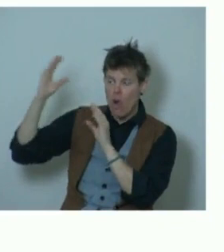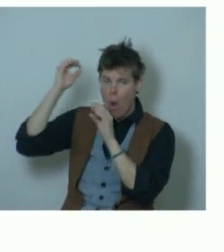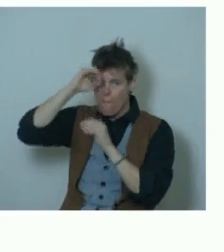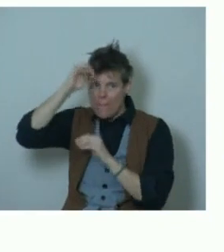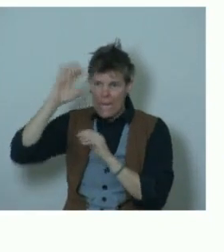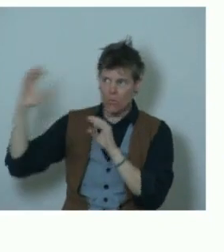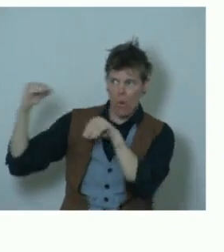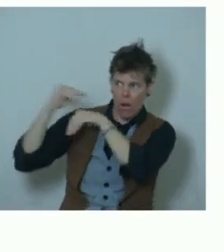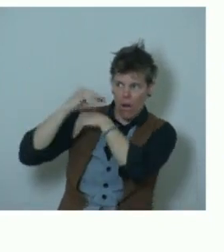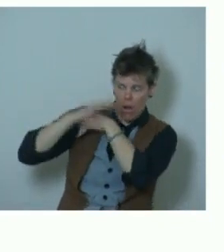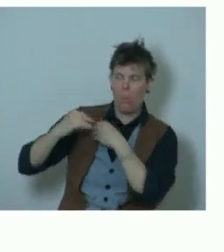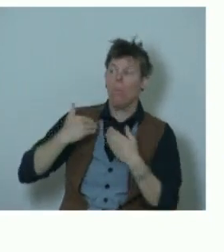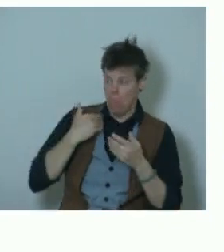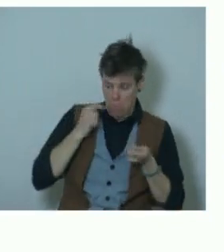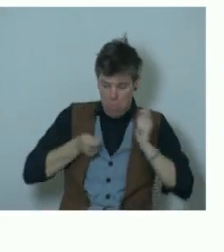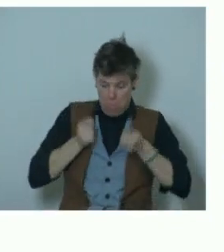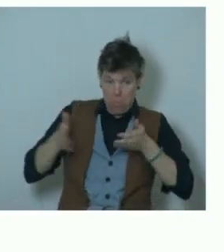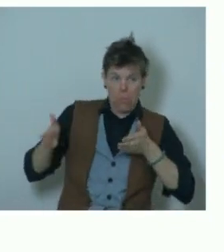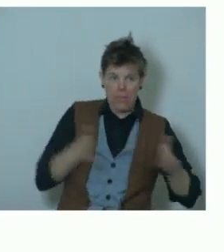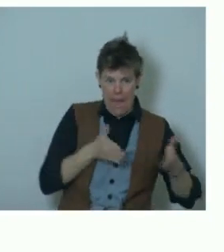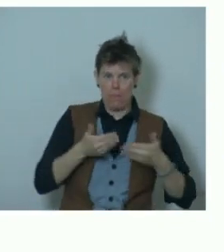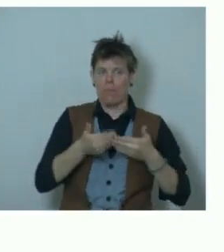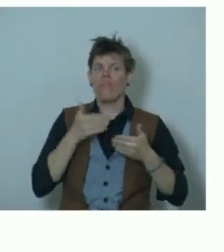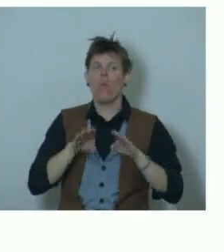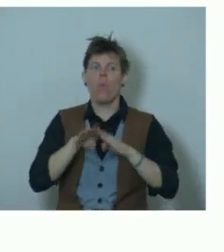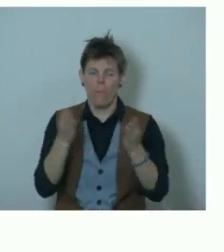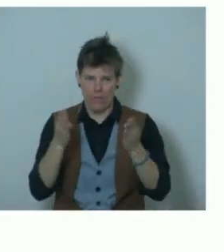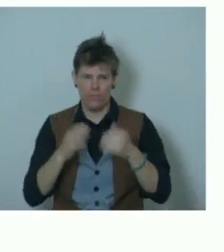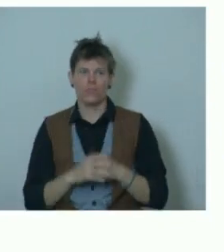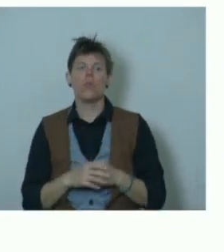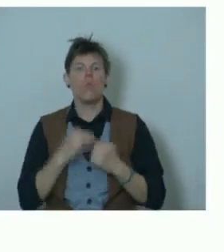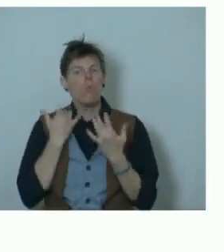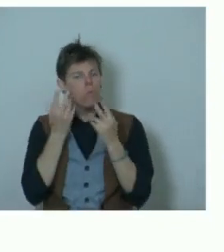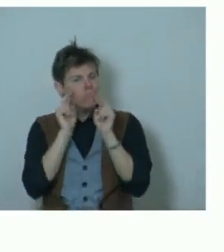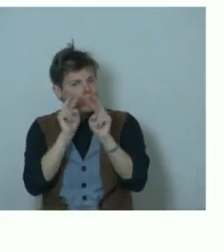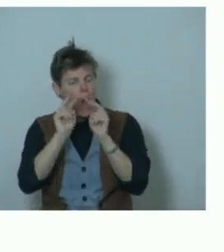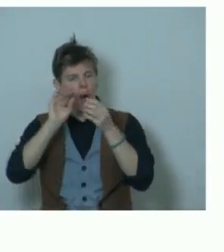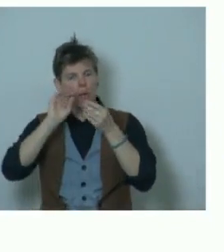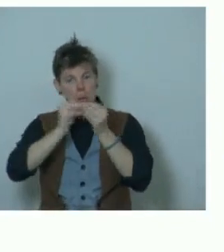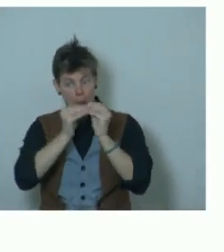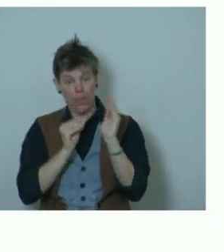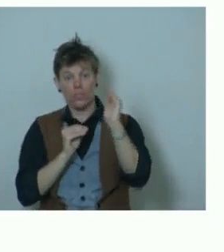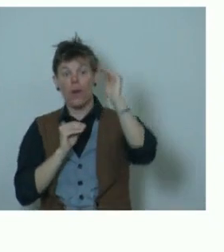THIS IS JUST FROM THE MEDICAL PUBLIC HEALTH POINT OF VIEW. NEW CASE RATES NEED TO BE DECLINING.